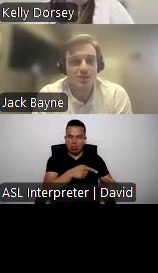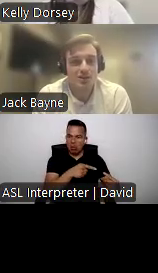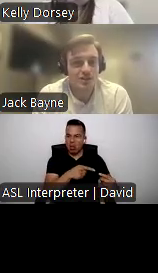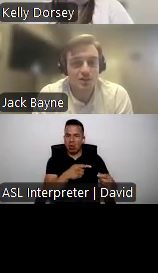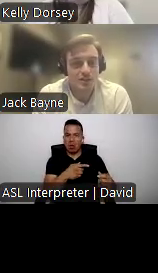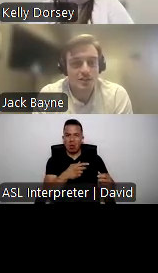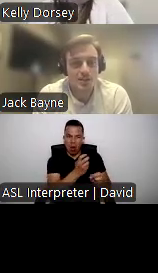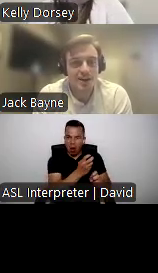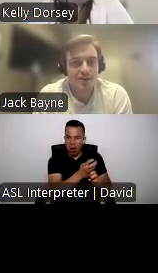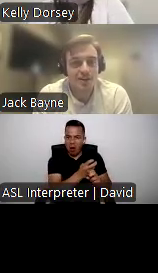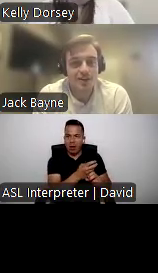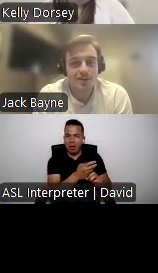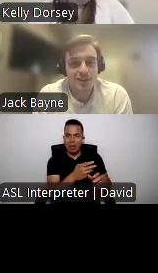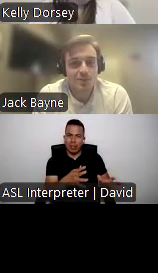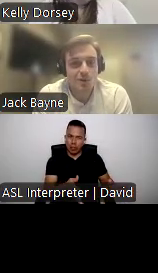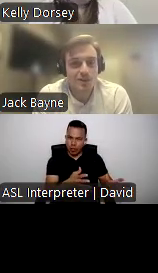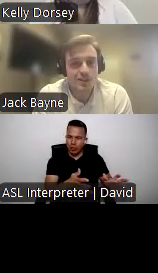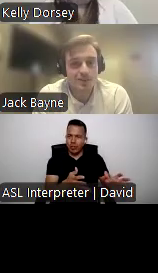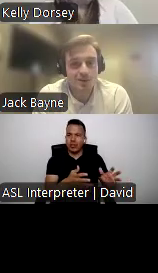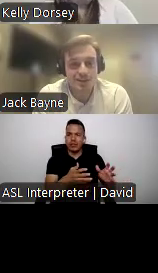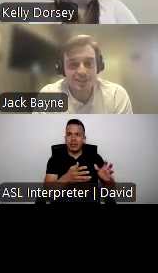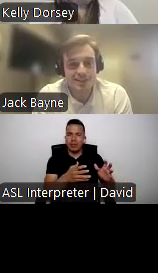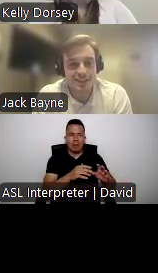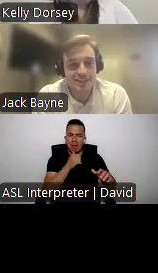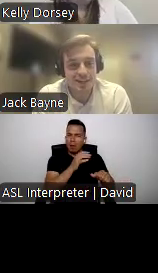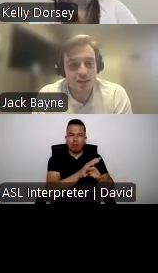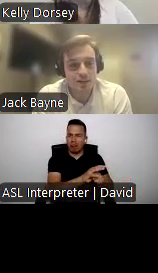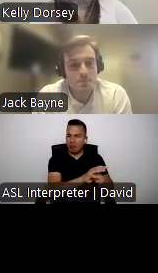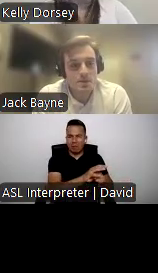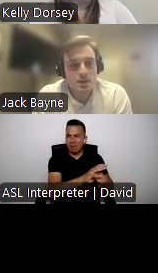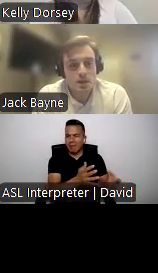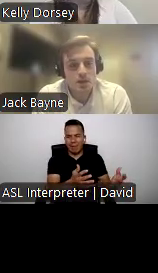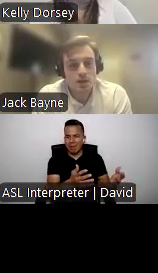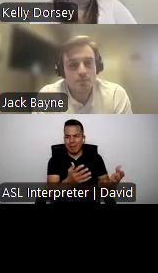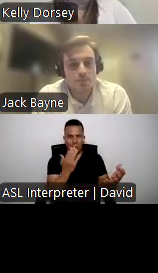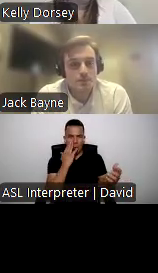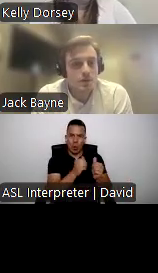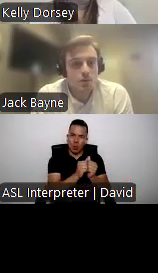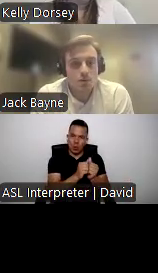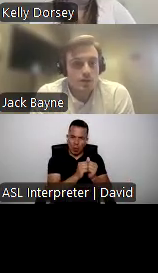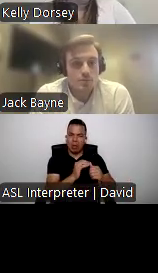not trying to stress anybody out, right? We're all going to get to the end together. You know,